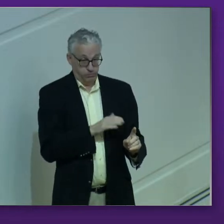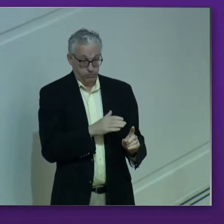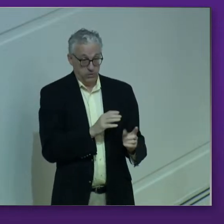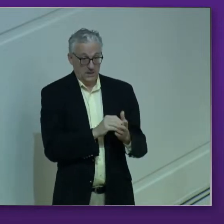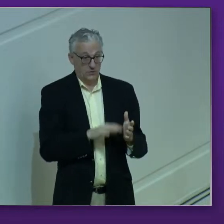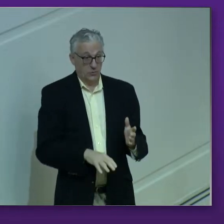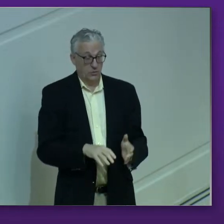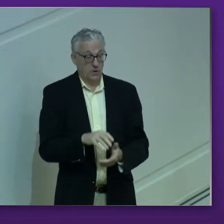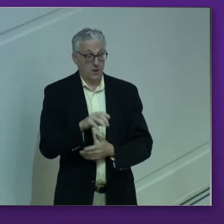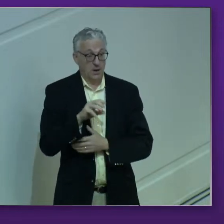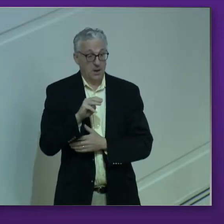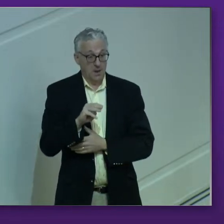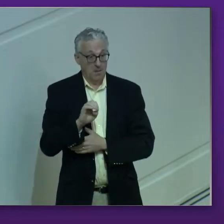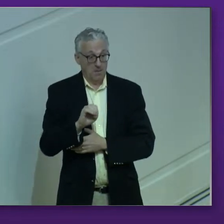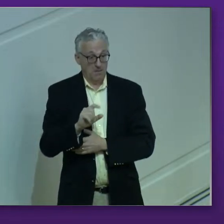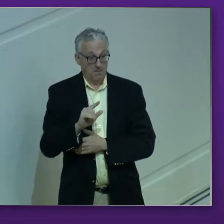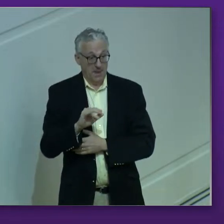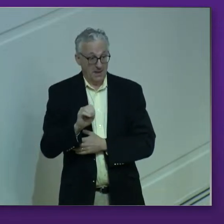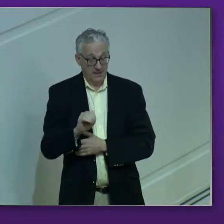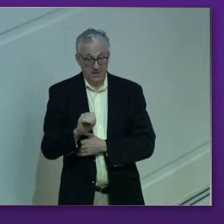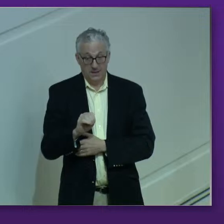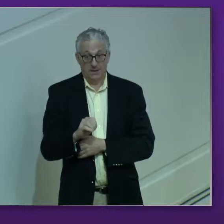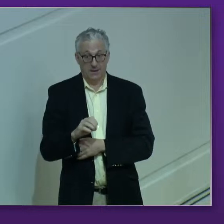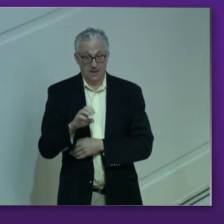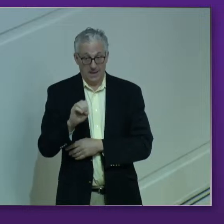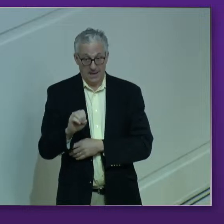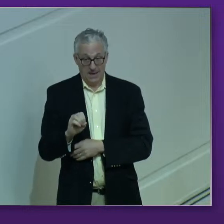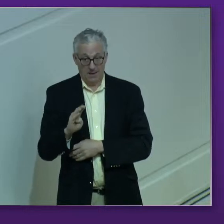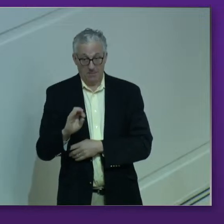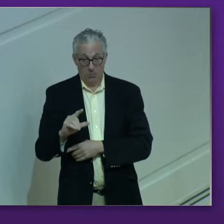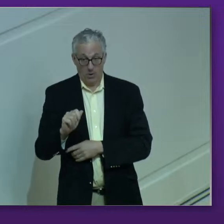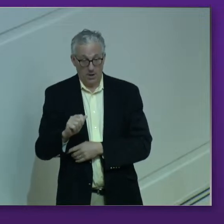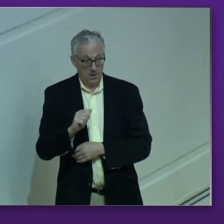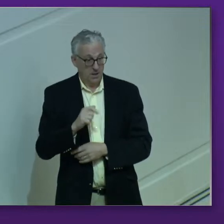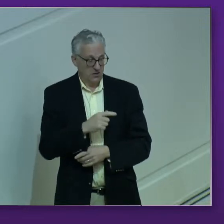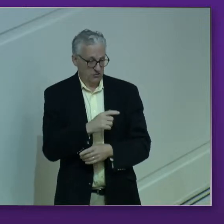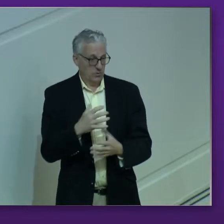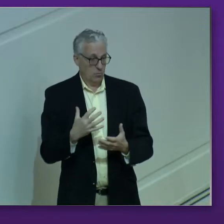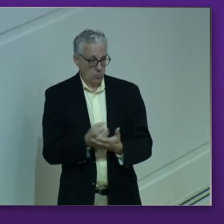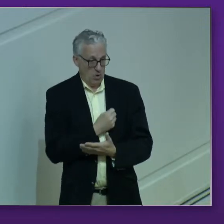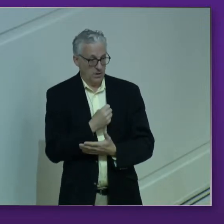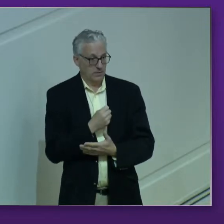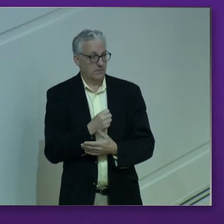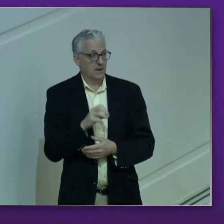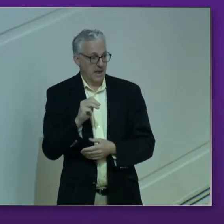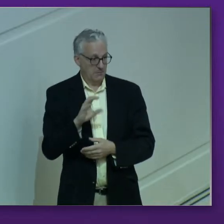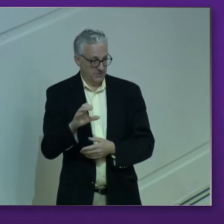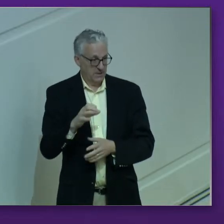OUR STUDENTS.